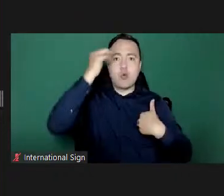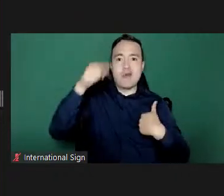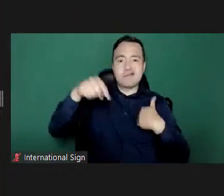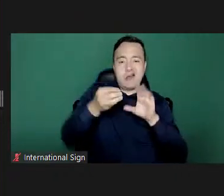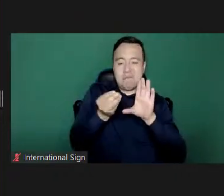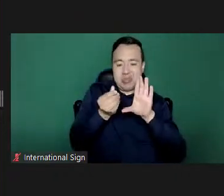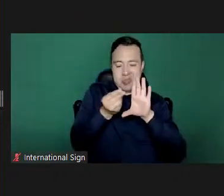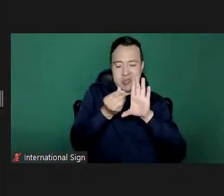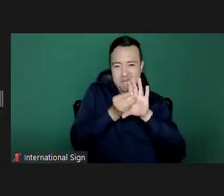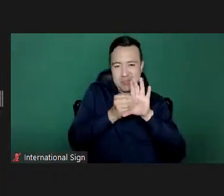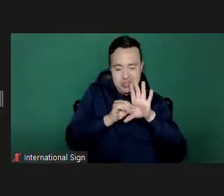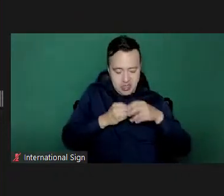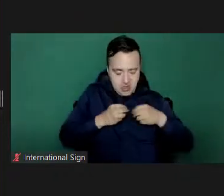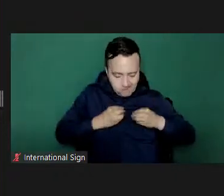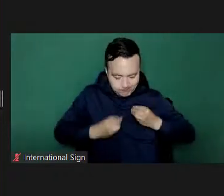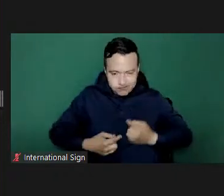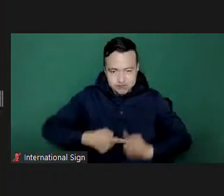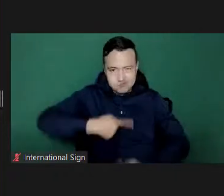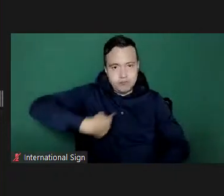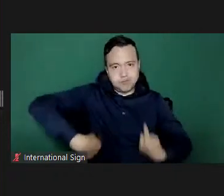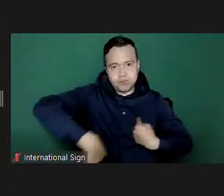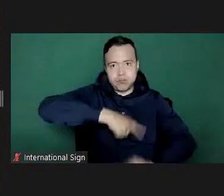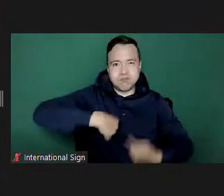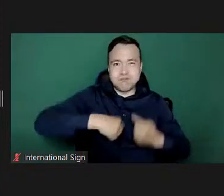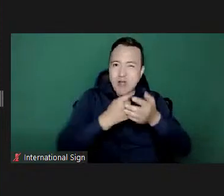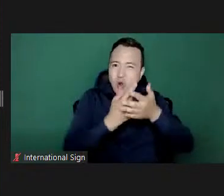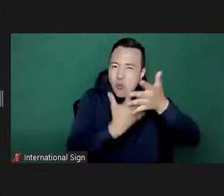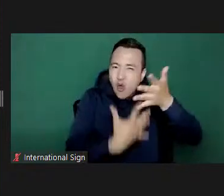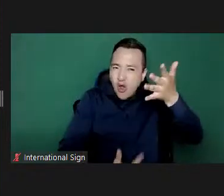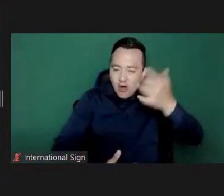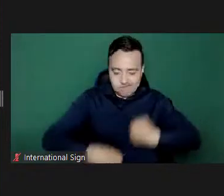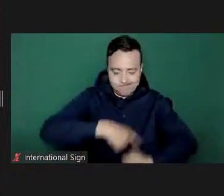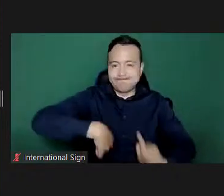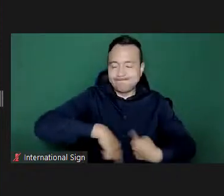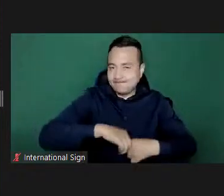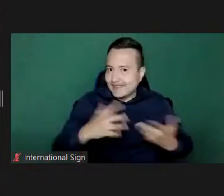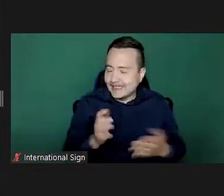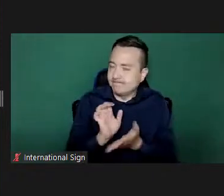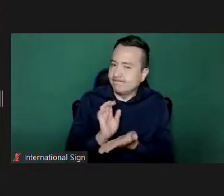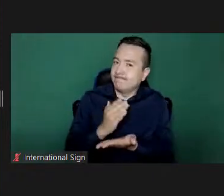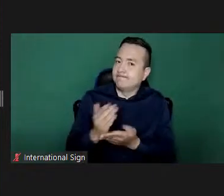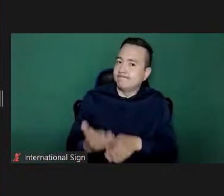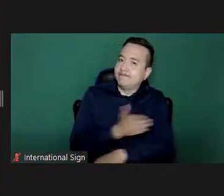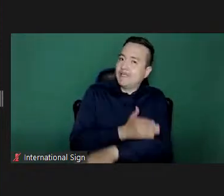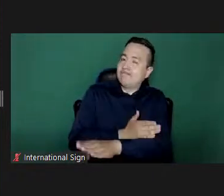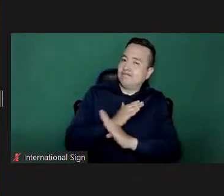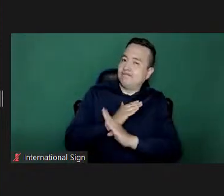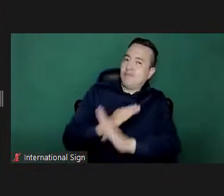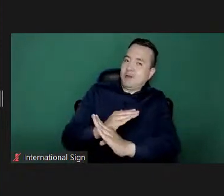to equip our institutions, and this again is through the IDB program.